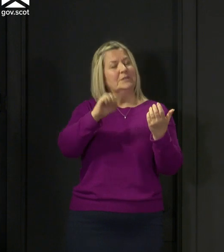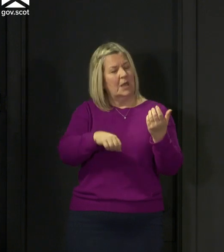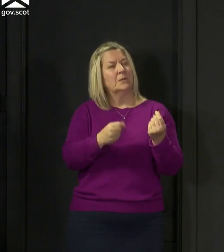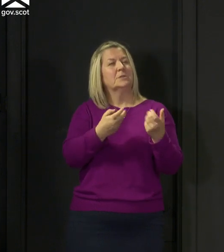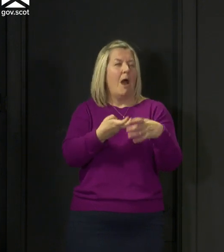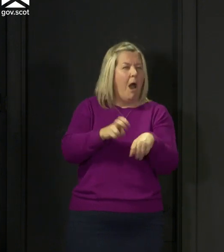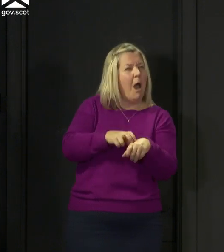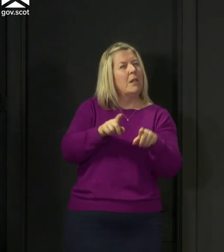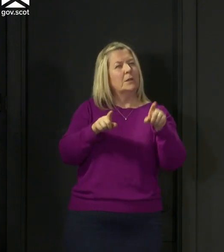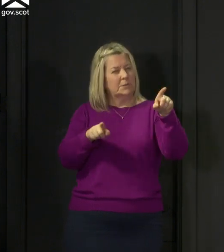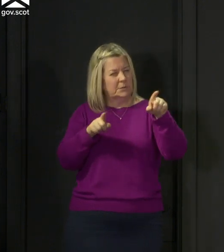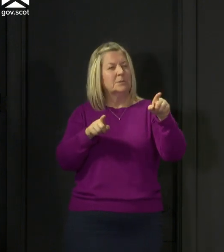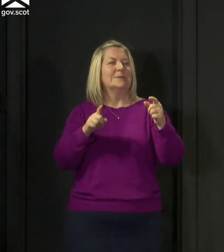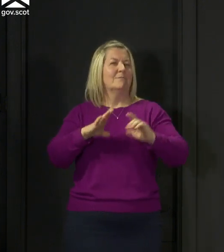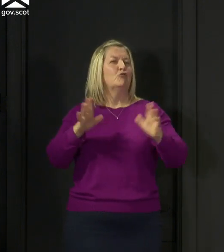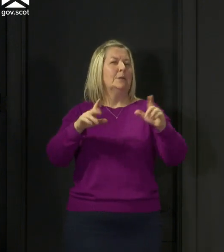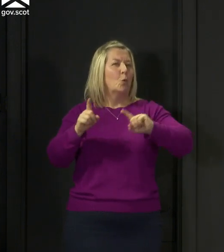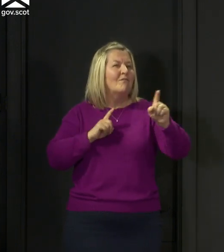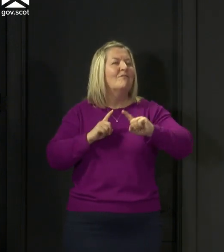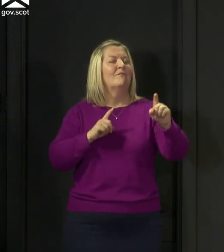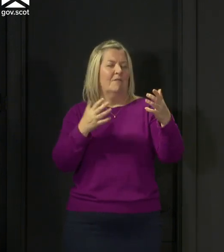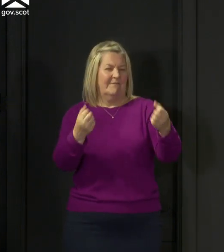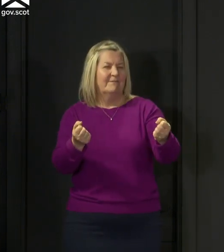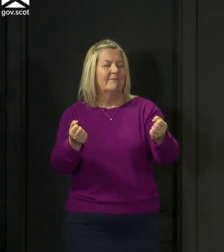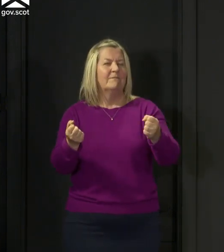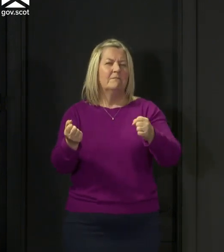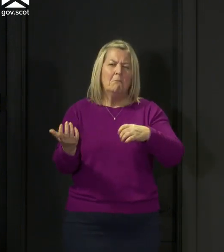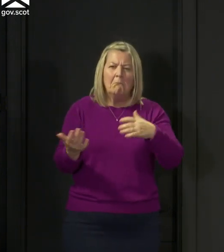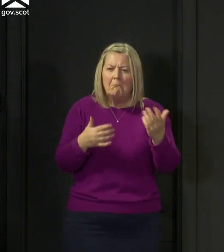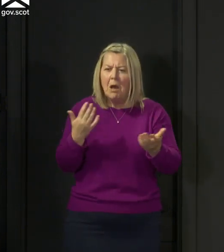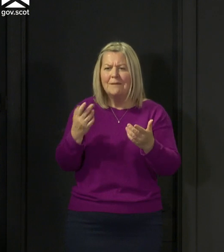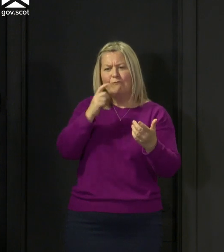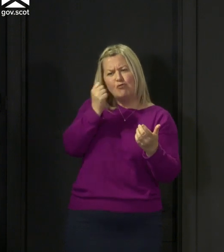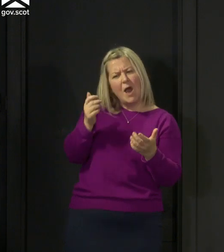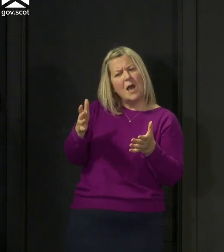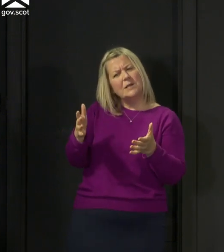of the free movement across our islands, but on the issue with France, if you forgive me,